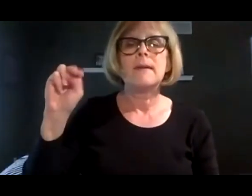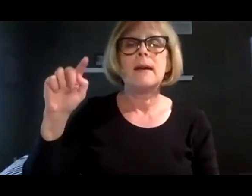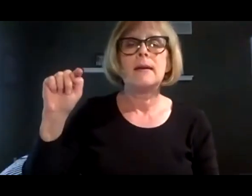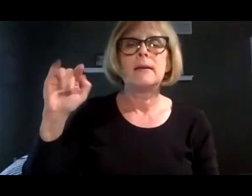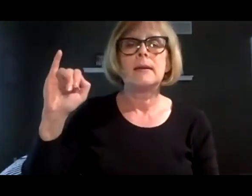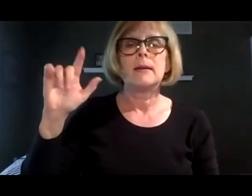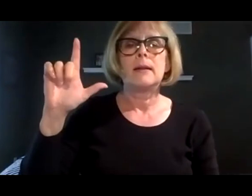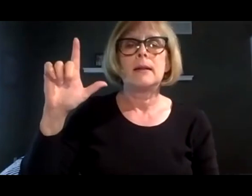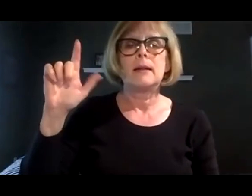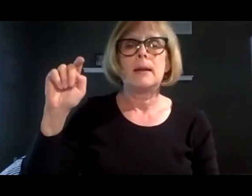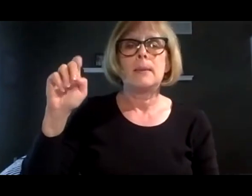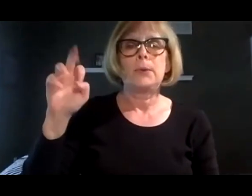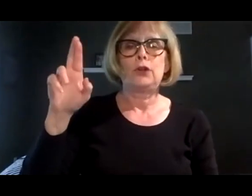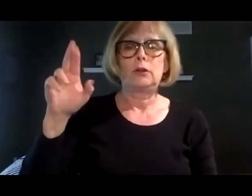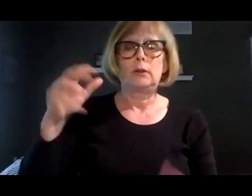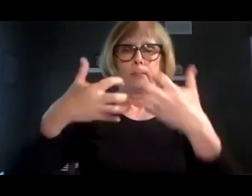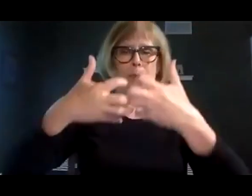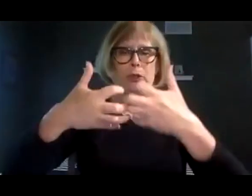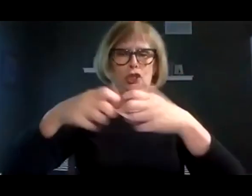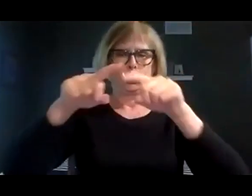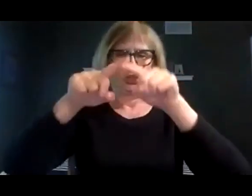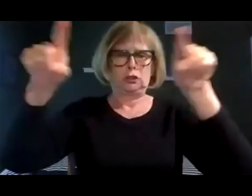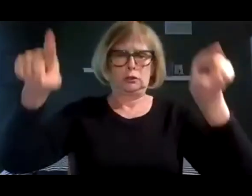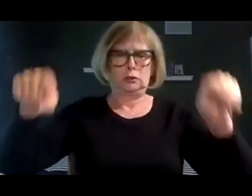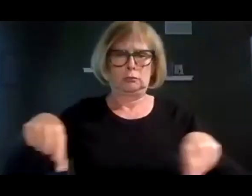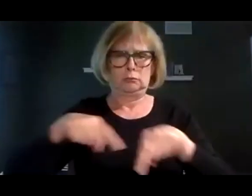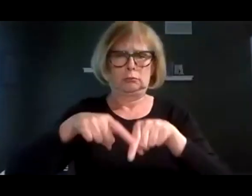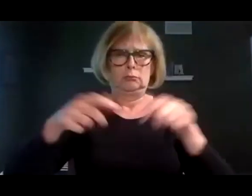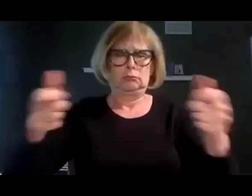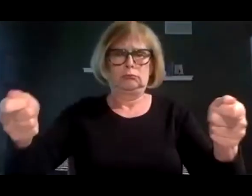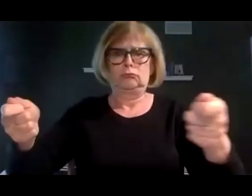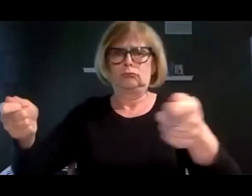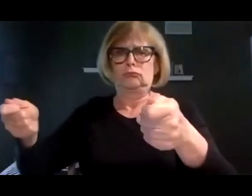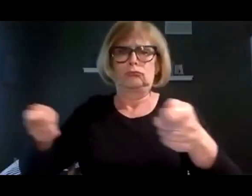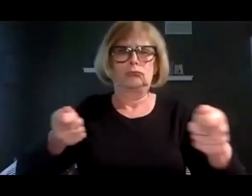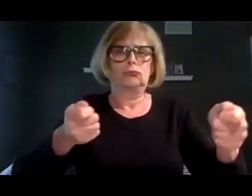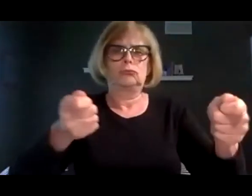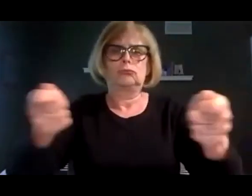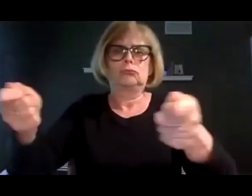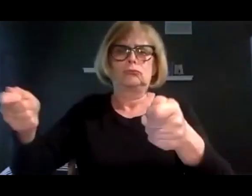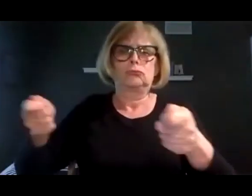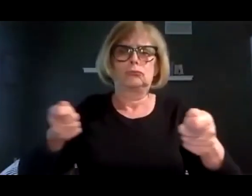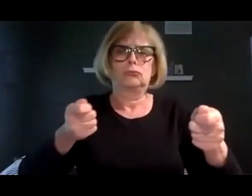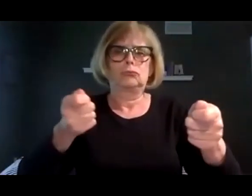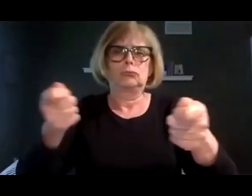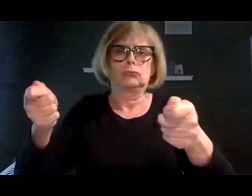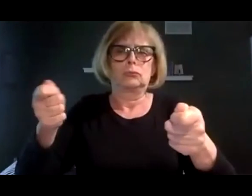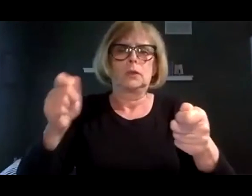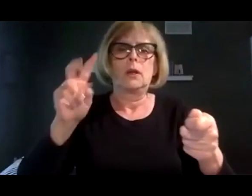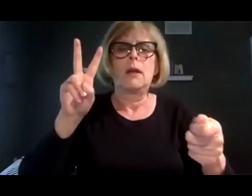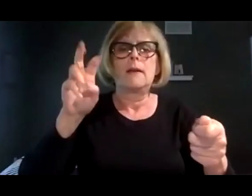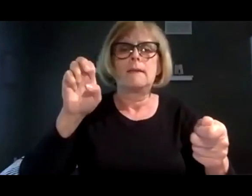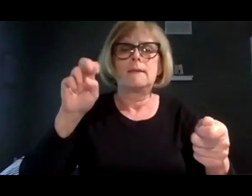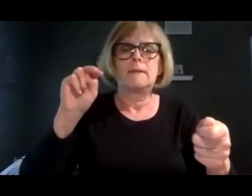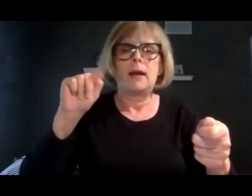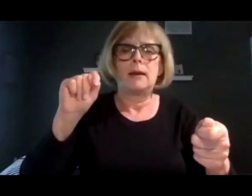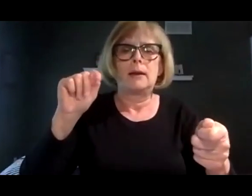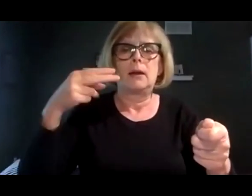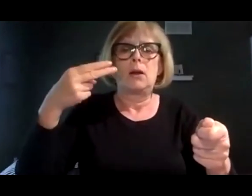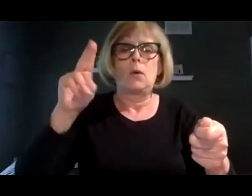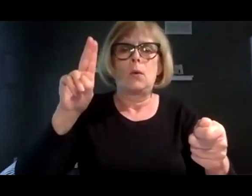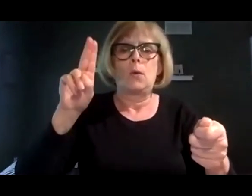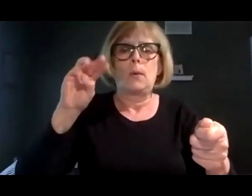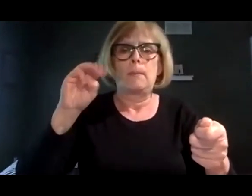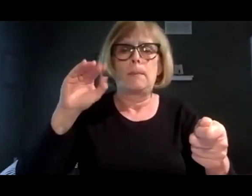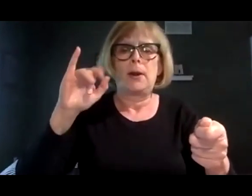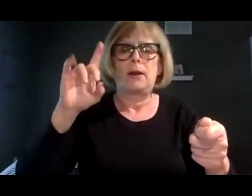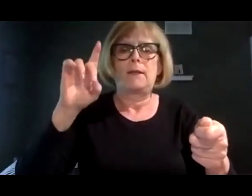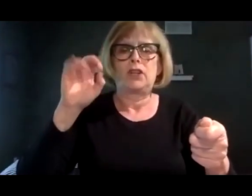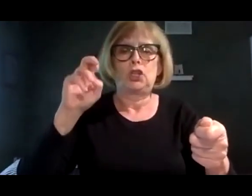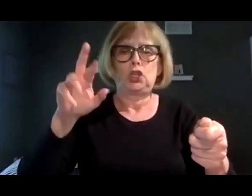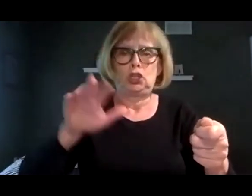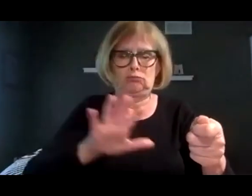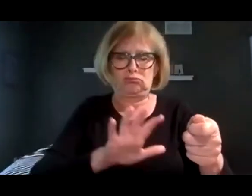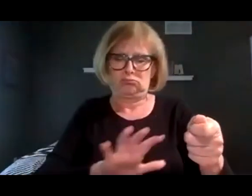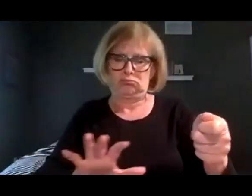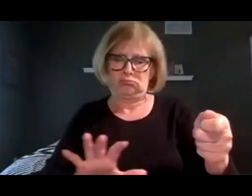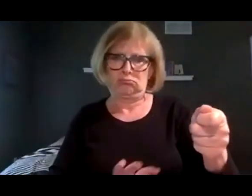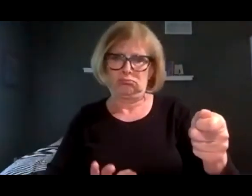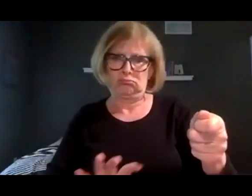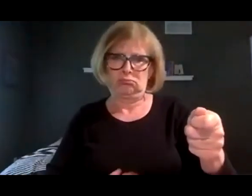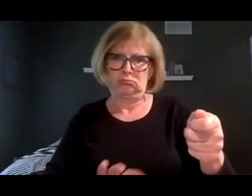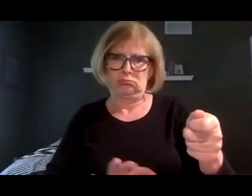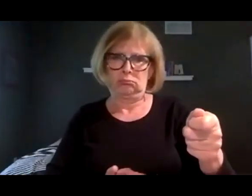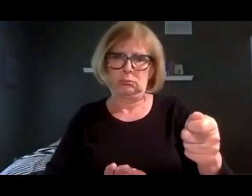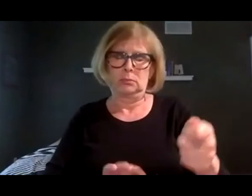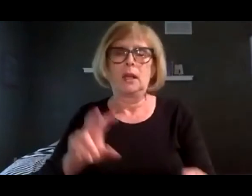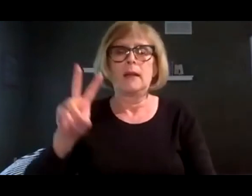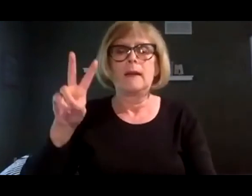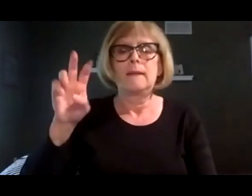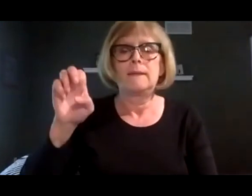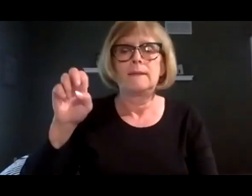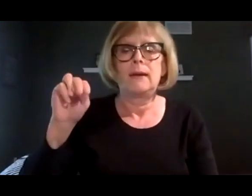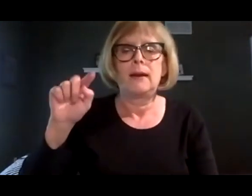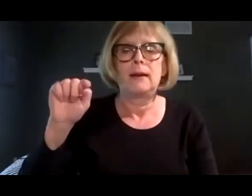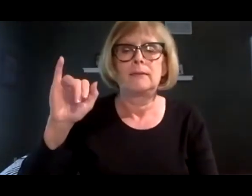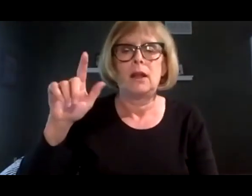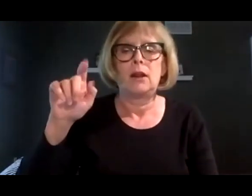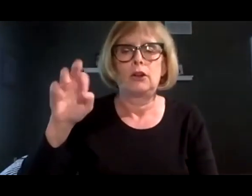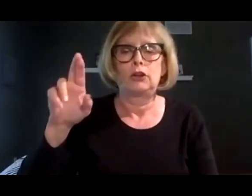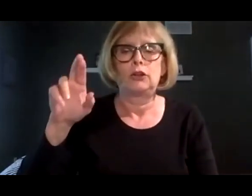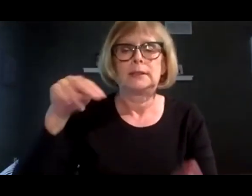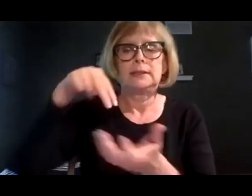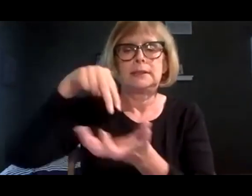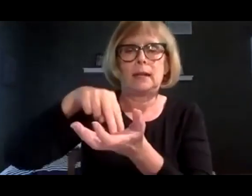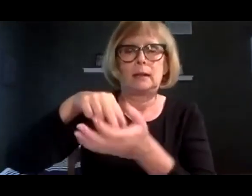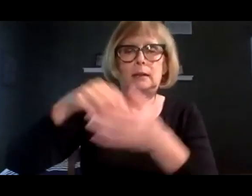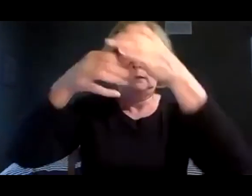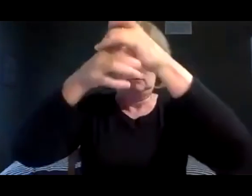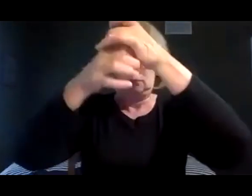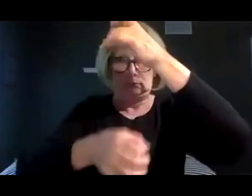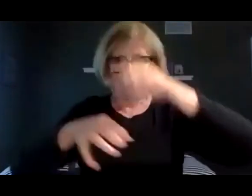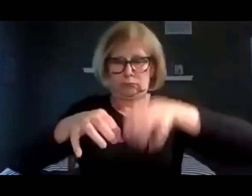The ventilator is the machine that can move around and there's a vent humidifier that's connected with that too.